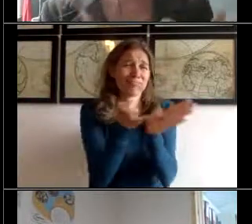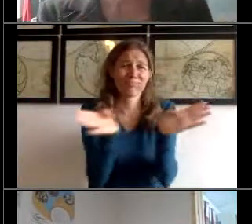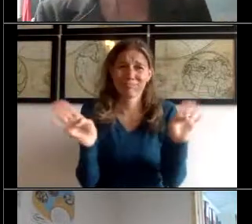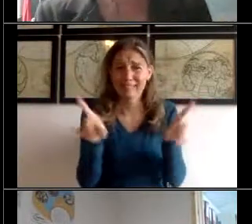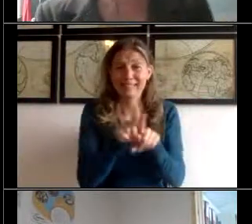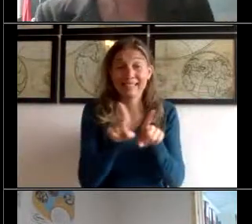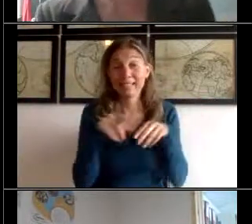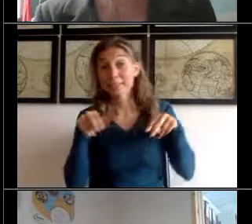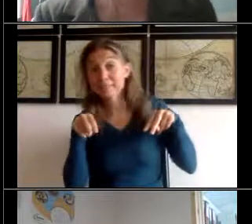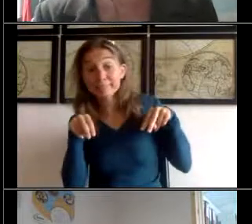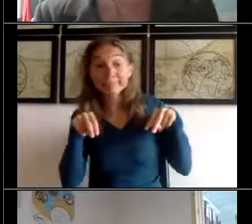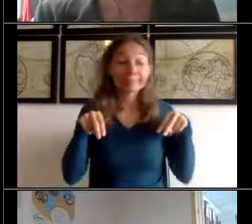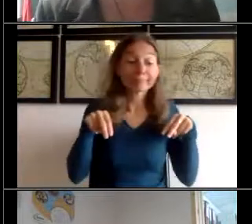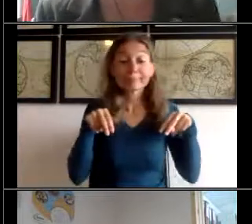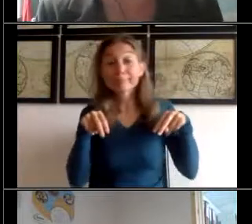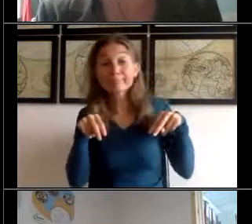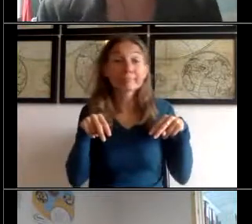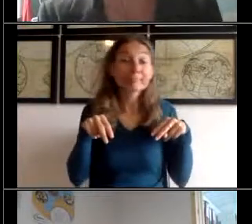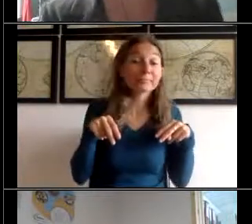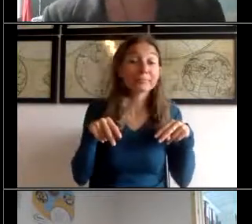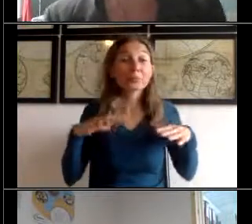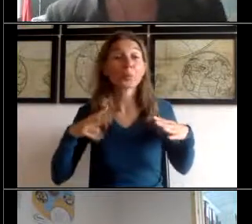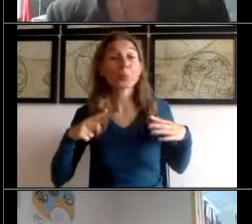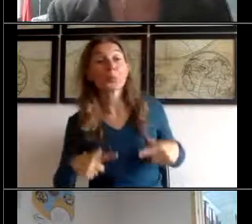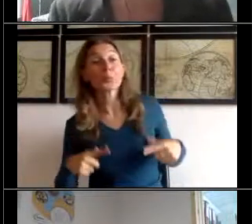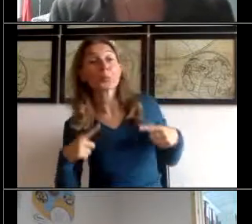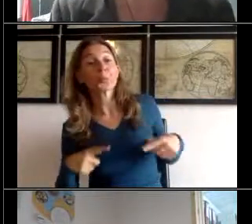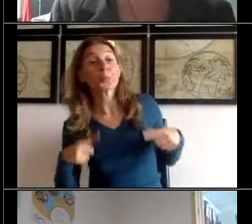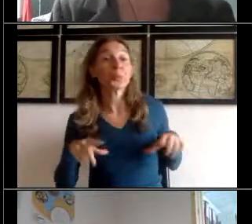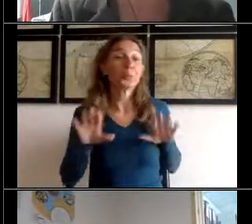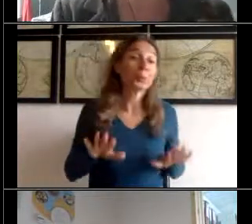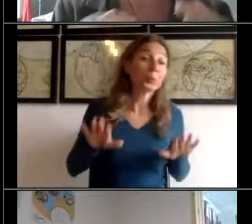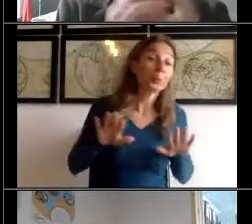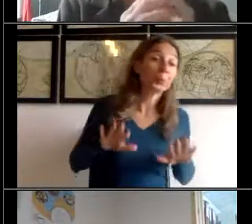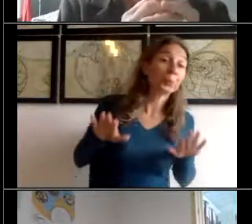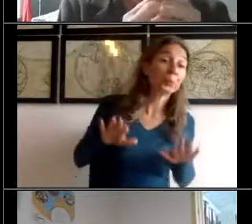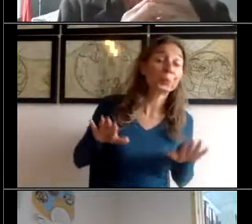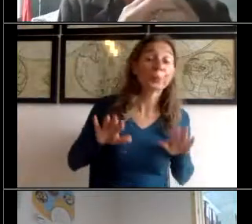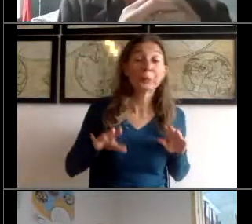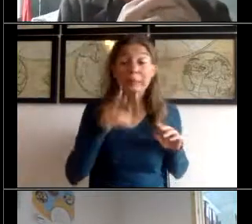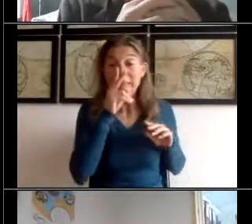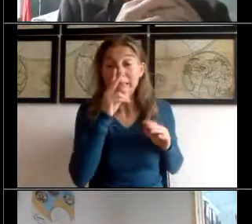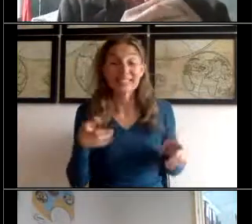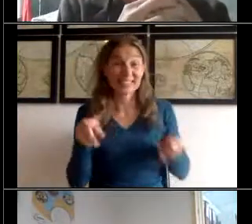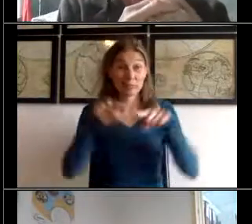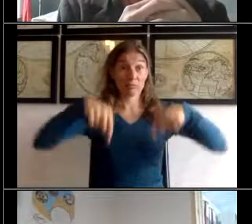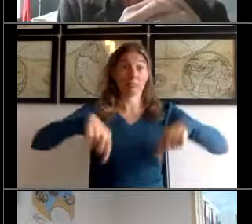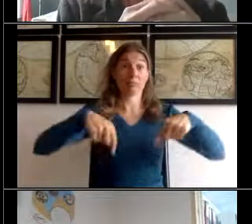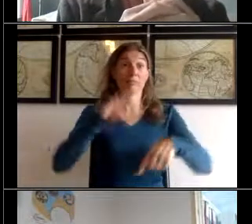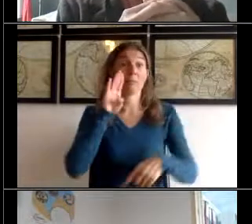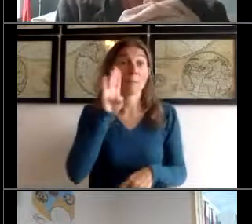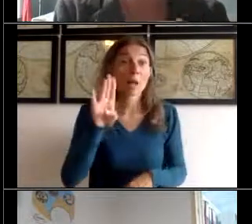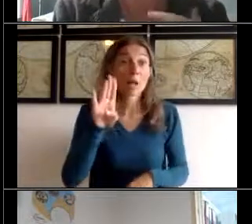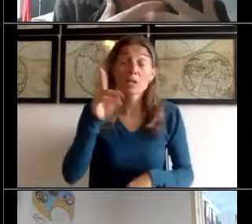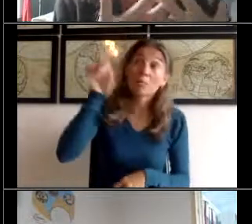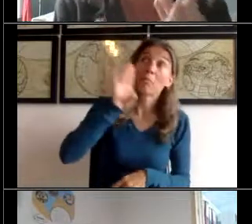For example, in responses well, we are looking in Belgium what the Belgian government is giving us